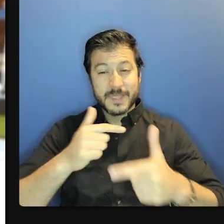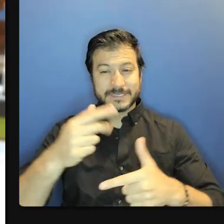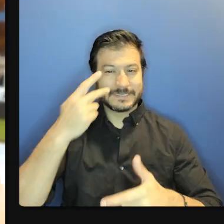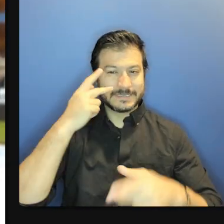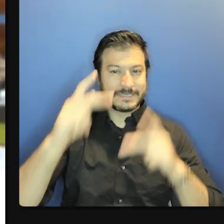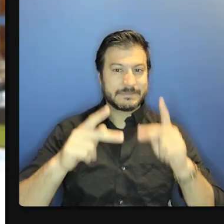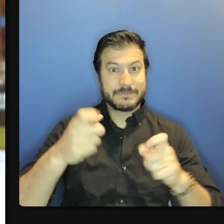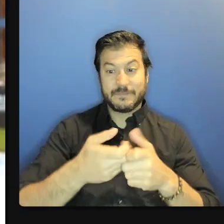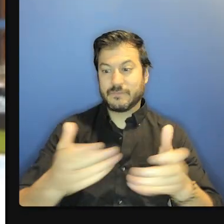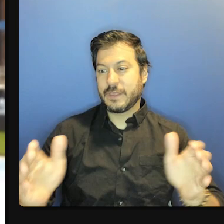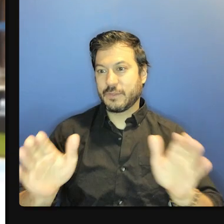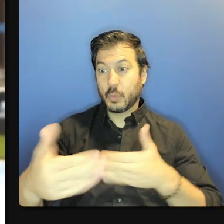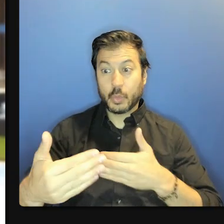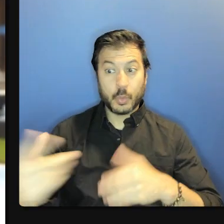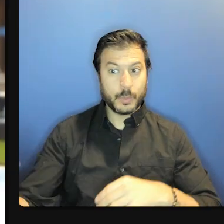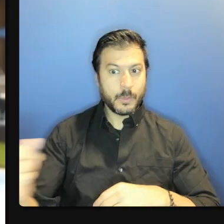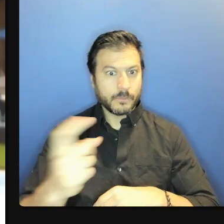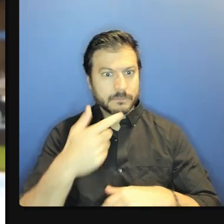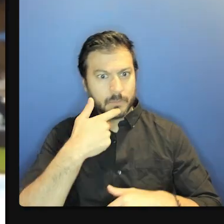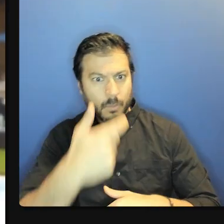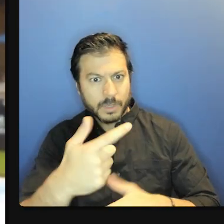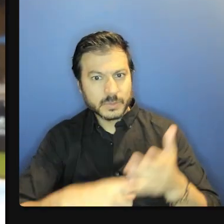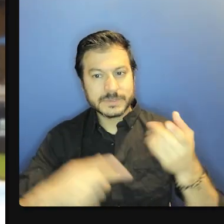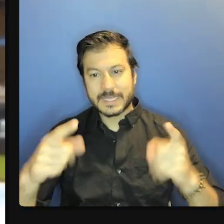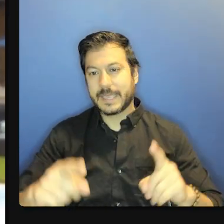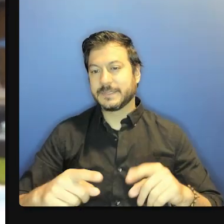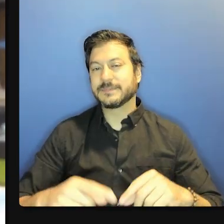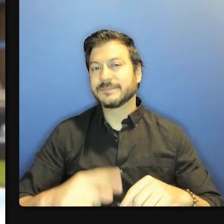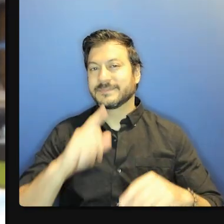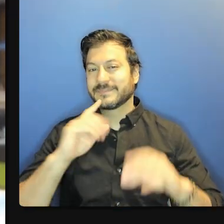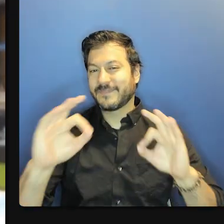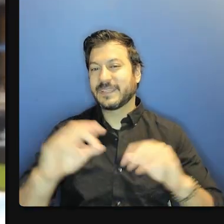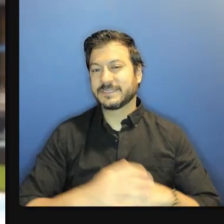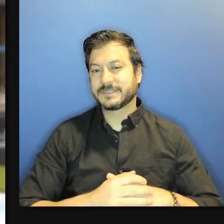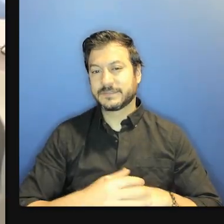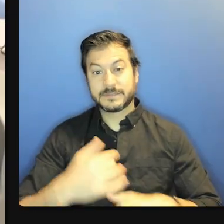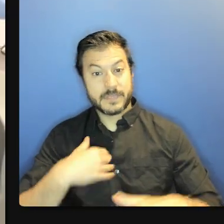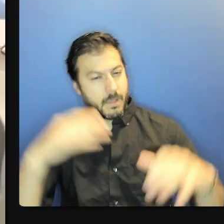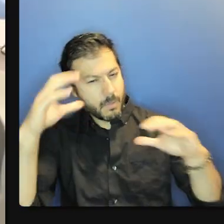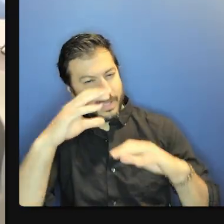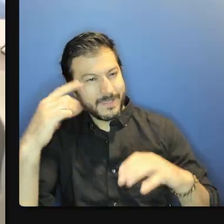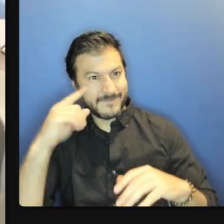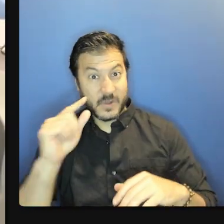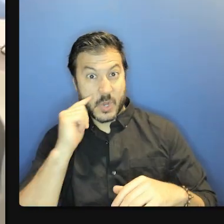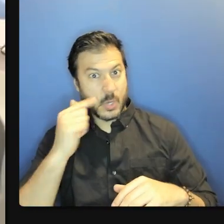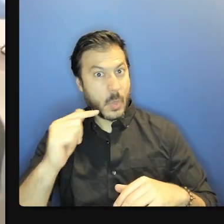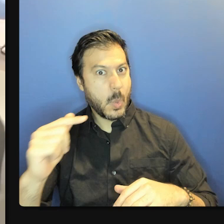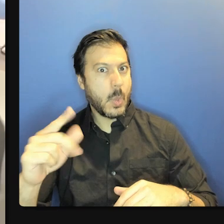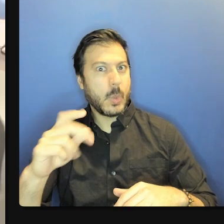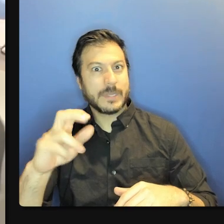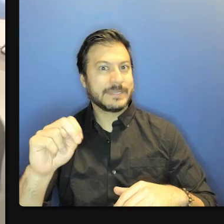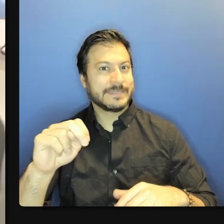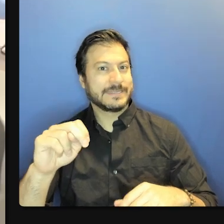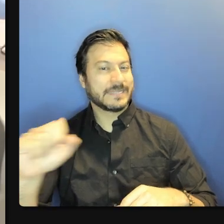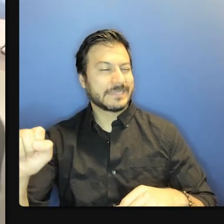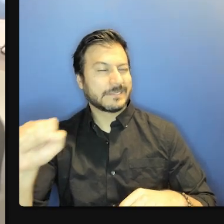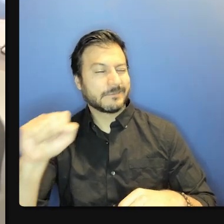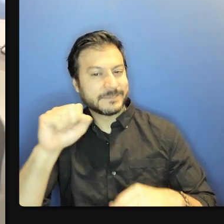and just see people from across the room come over and watch what's happening, it's just been fantastic. I'm looking for a golden carrot. [GIGGLES]